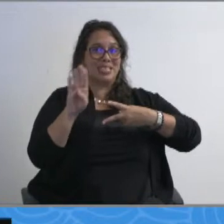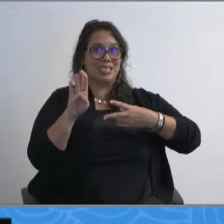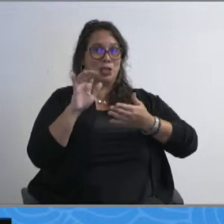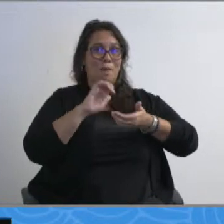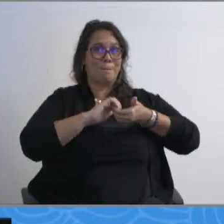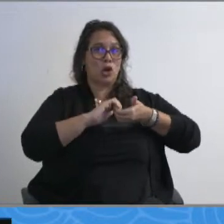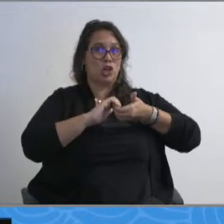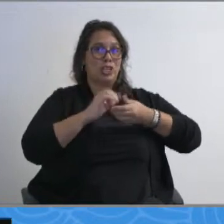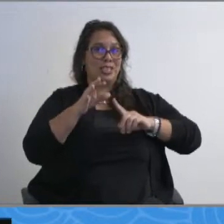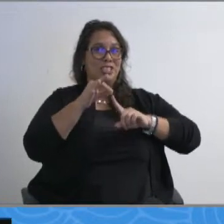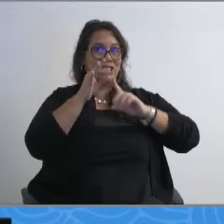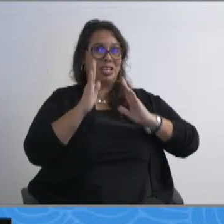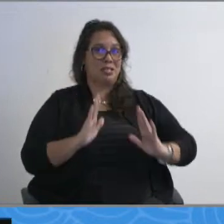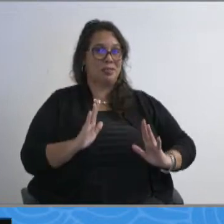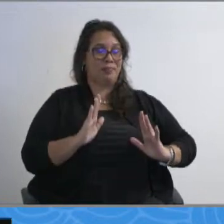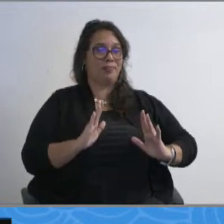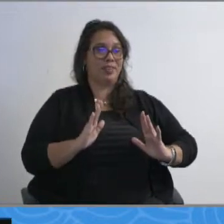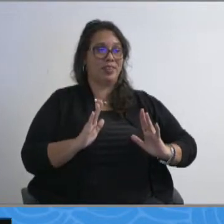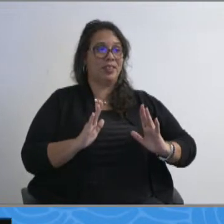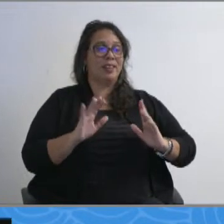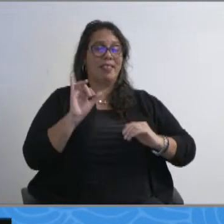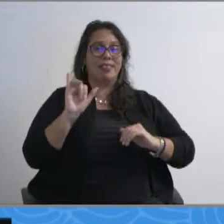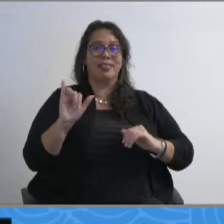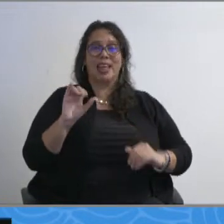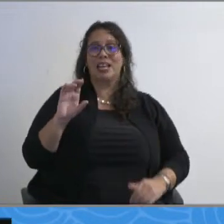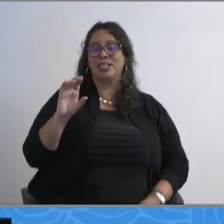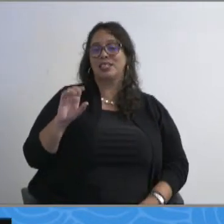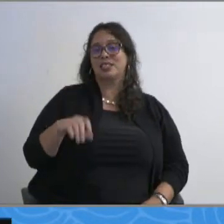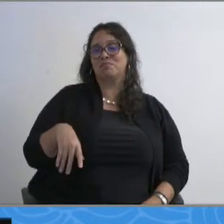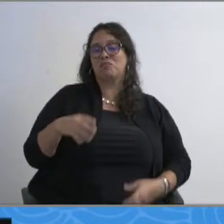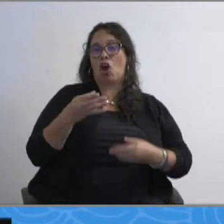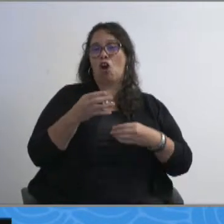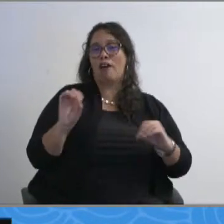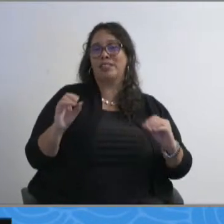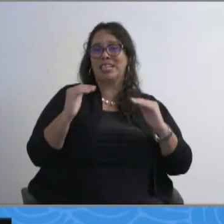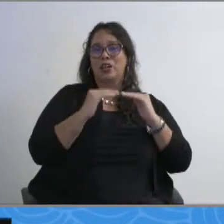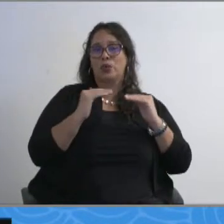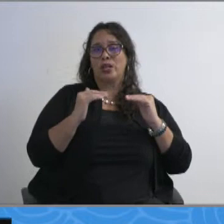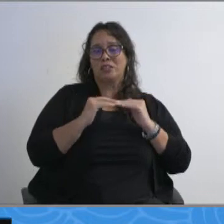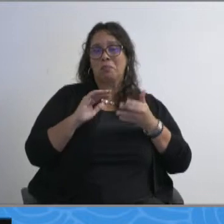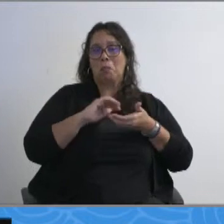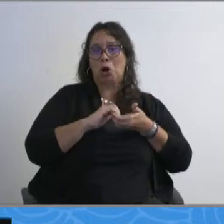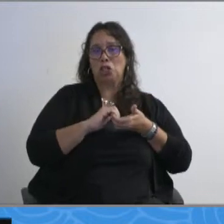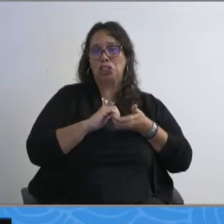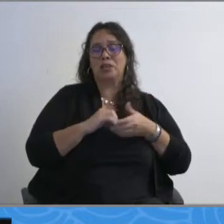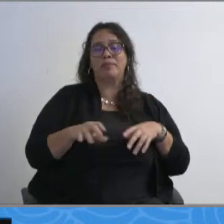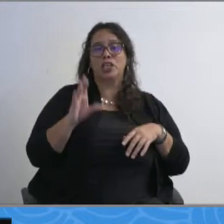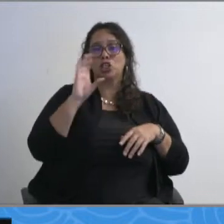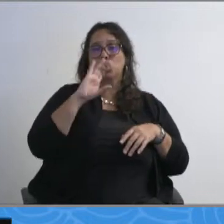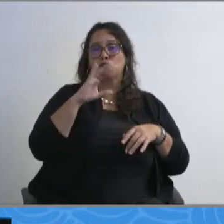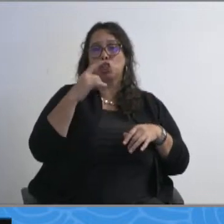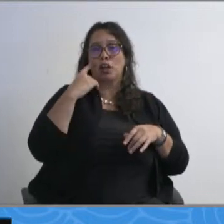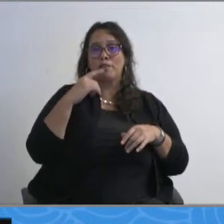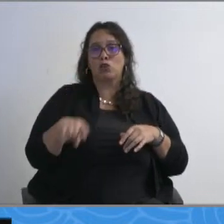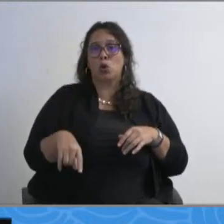And so, that also falls under the office of equity, engagement, and partnerships. And so, they are looking for two individuals